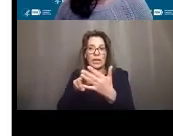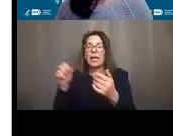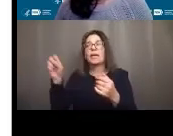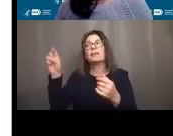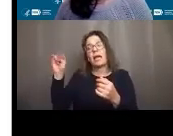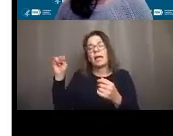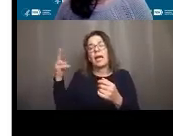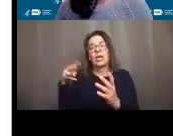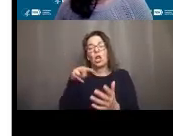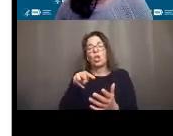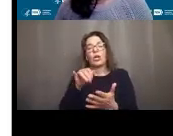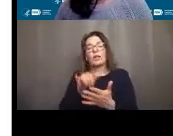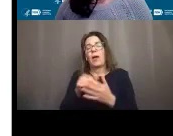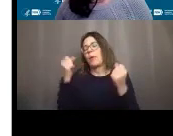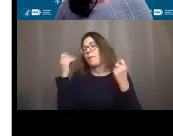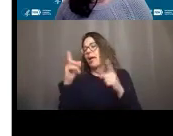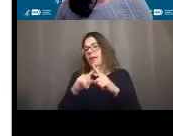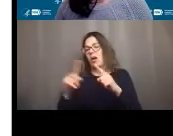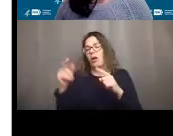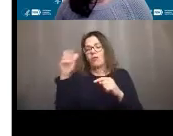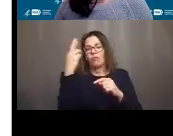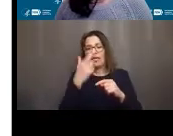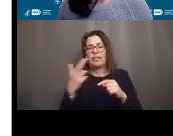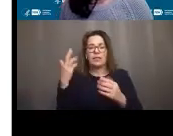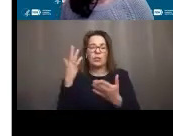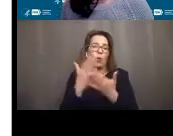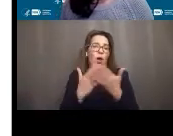If you would like experience being a reviewer,